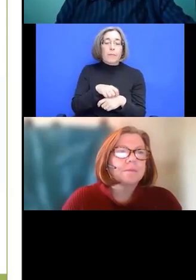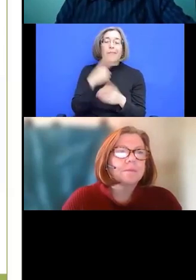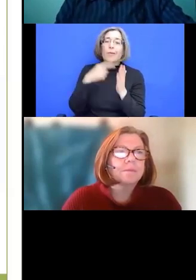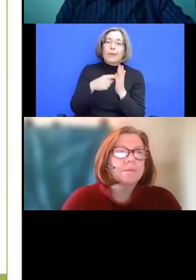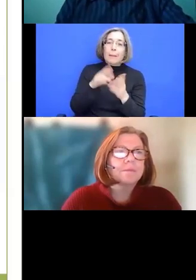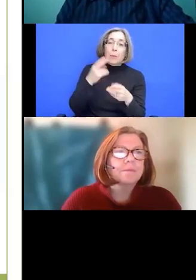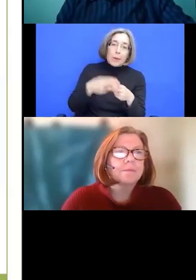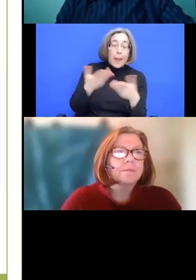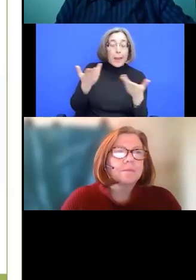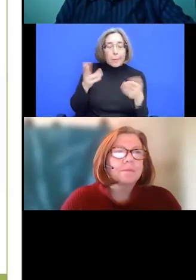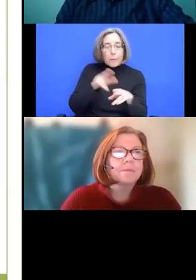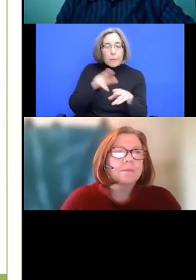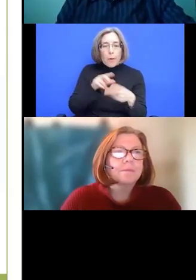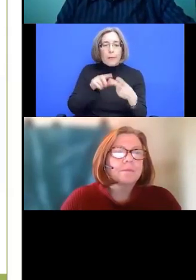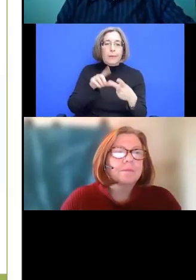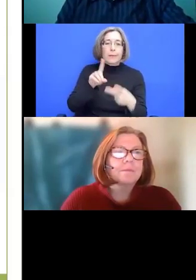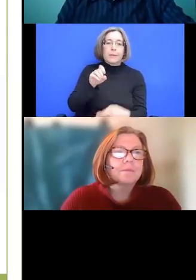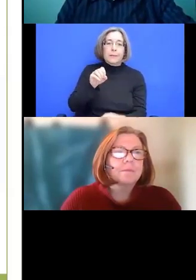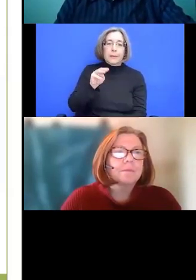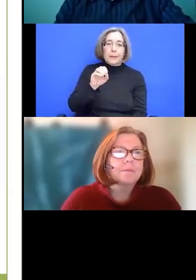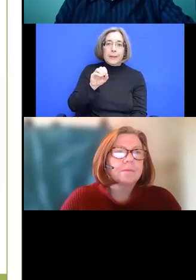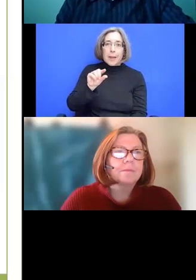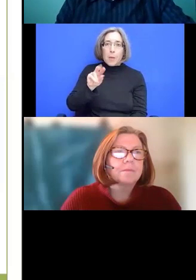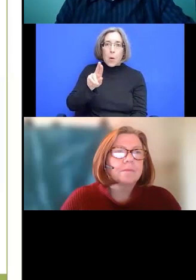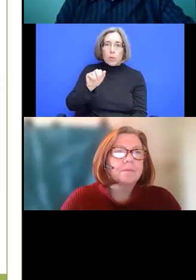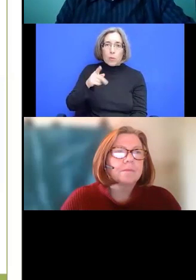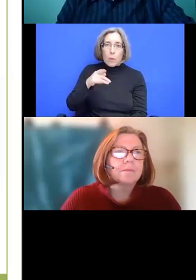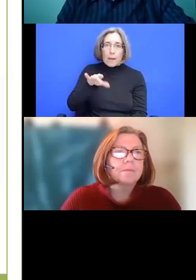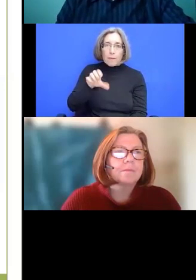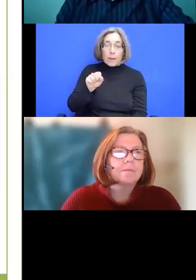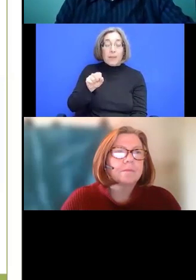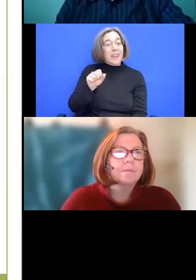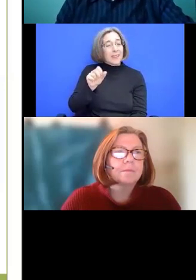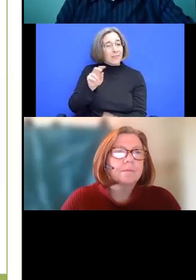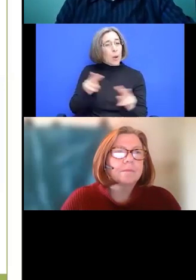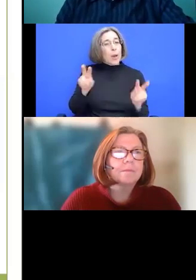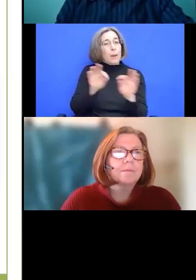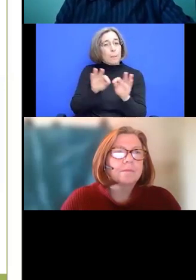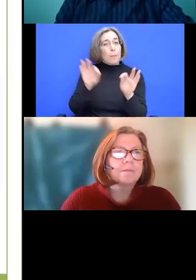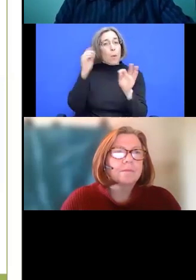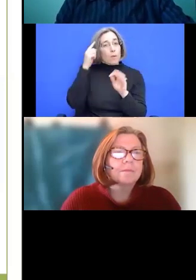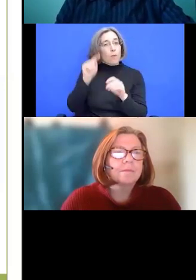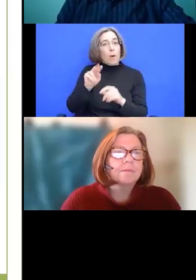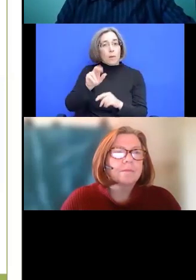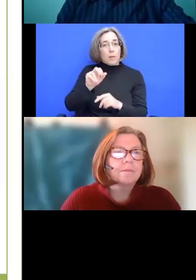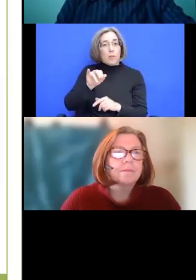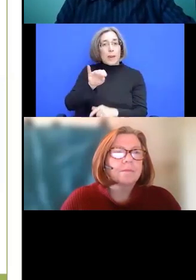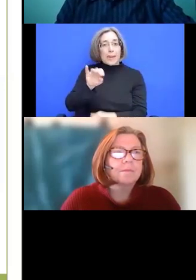and your demographics. Now this is particularly important for trainees, for their reporting, that we have all that information.